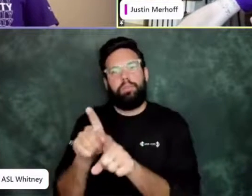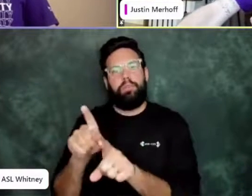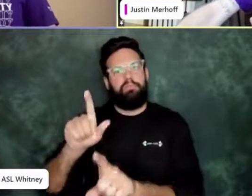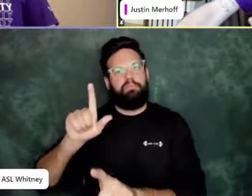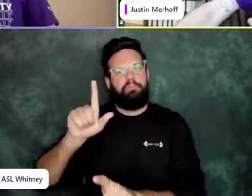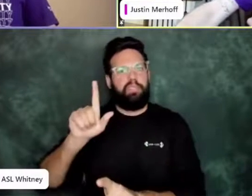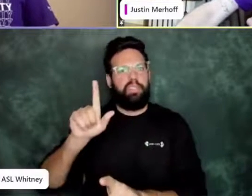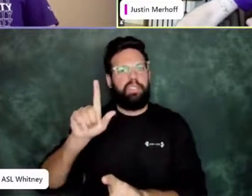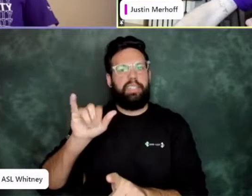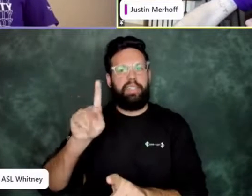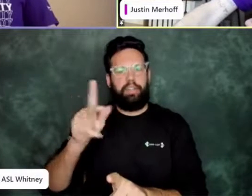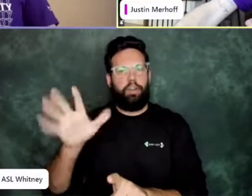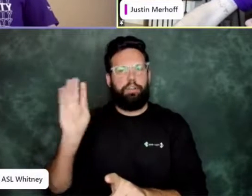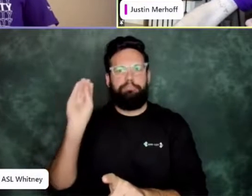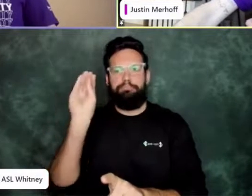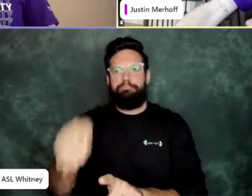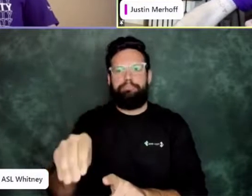that will take you directly there.